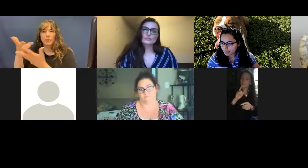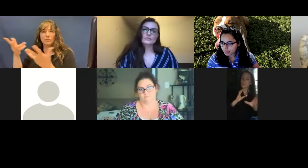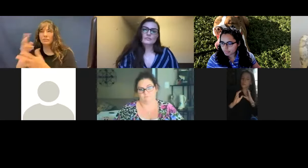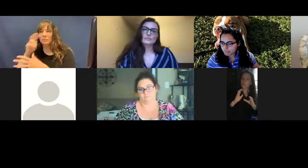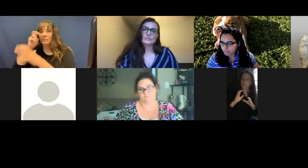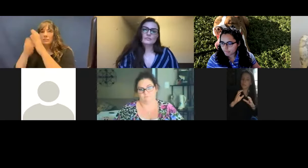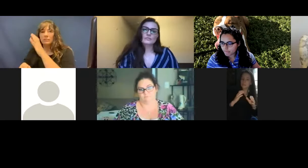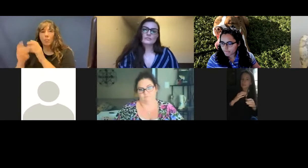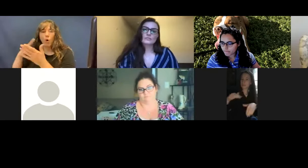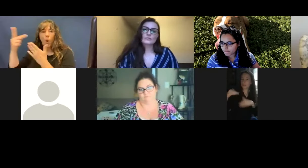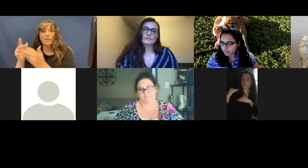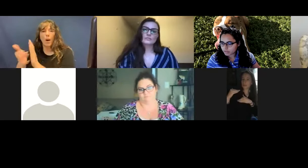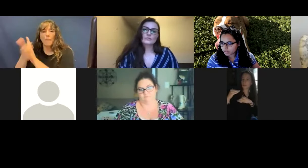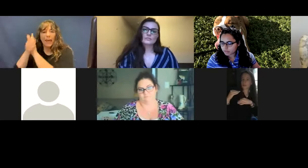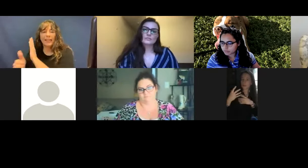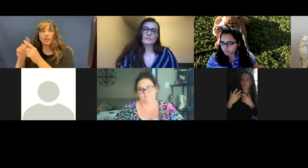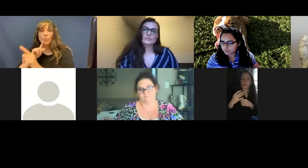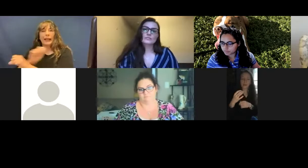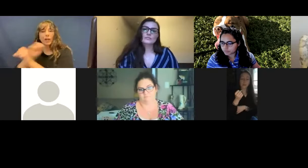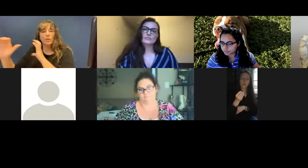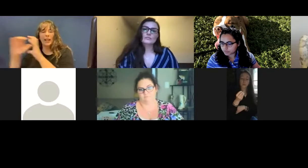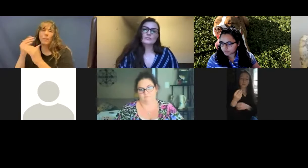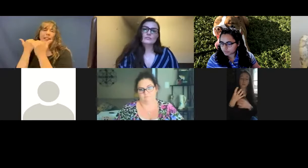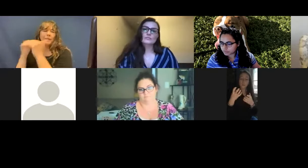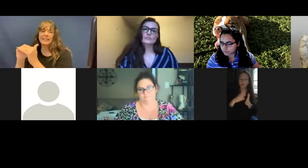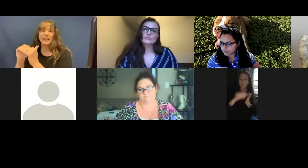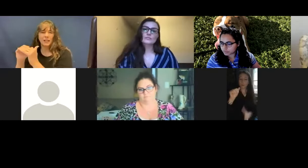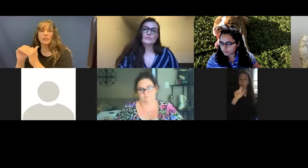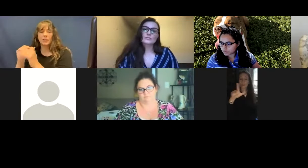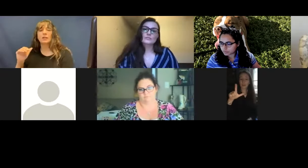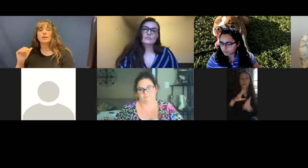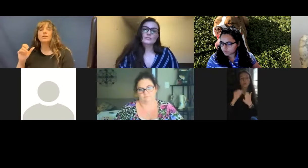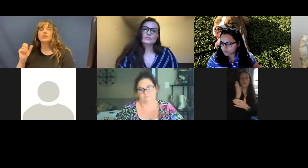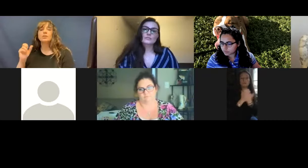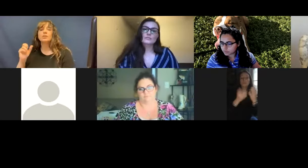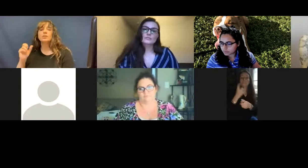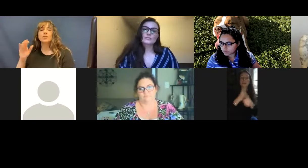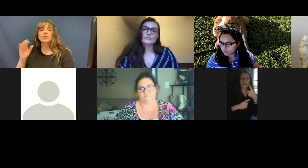communicate is going to be limited, okay? So if you want to learn ASL or learn some